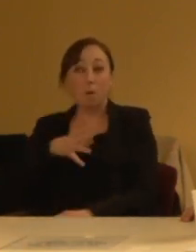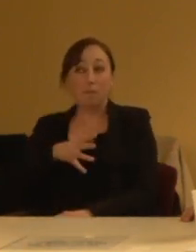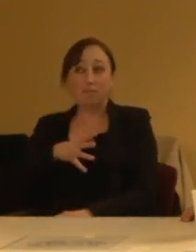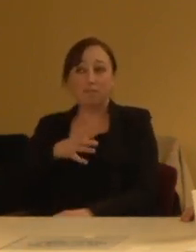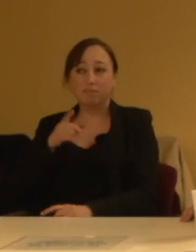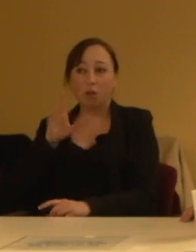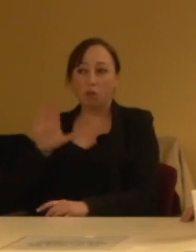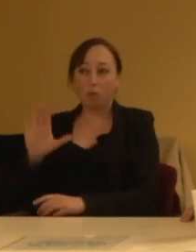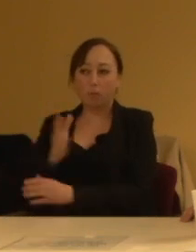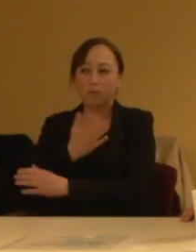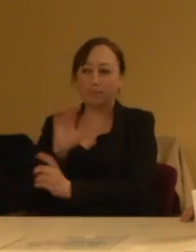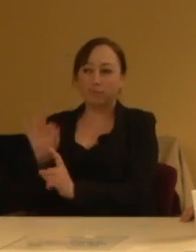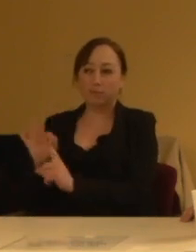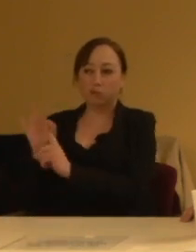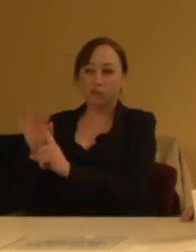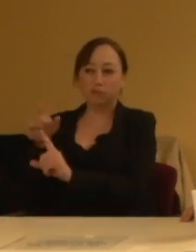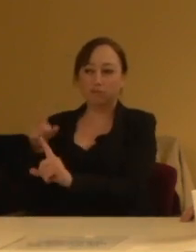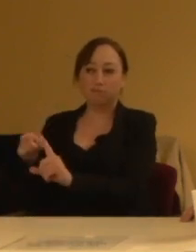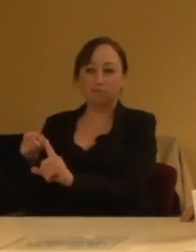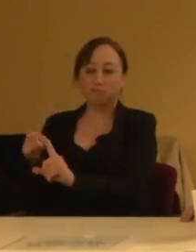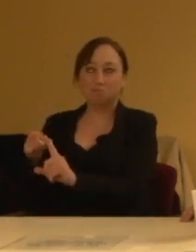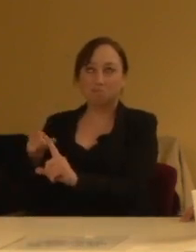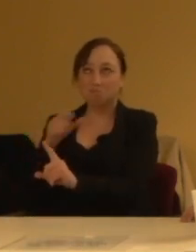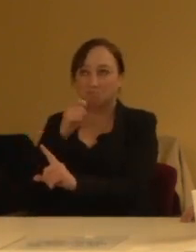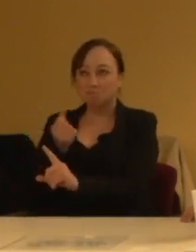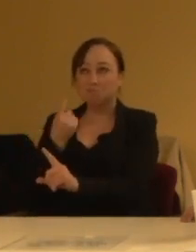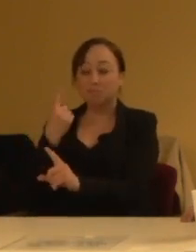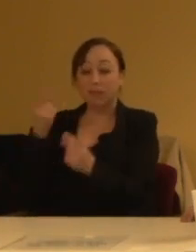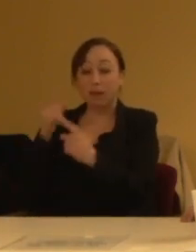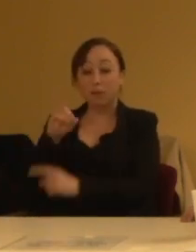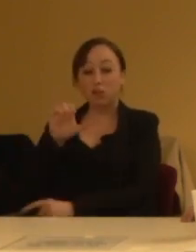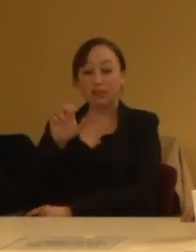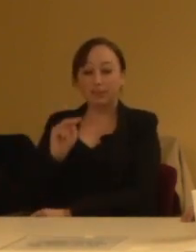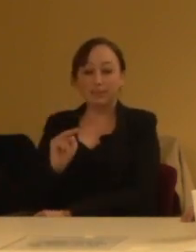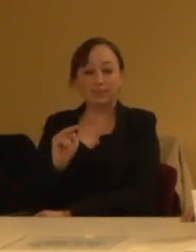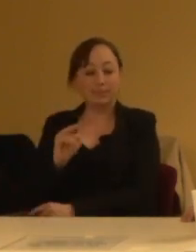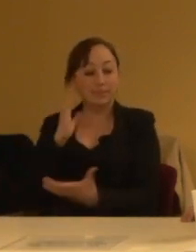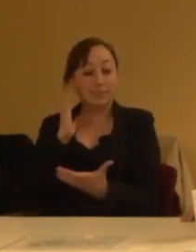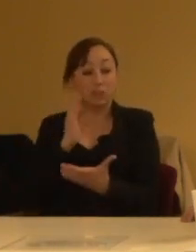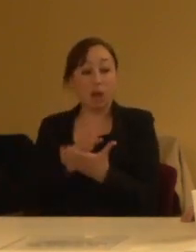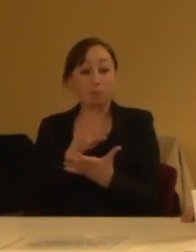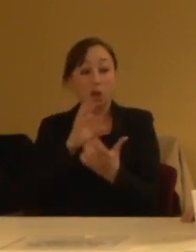And then when the dean stops talking to you after you write that letter,